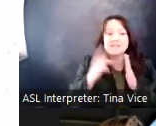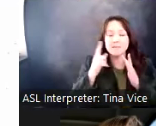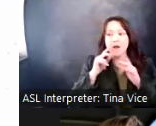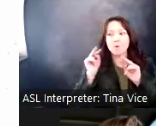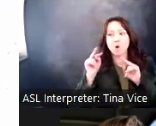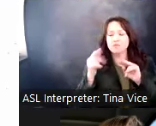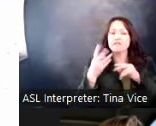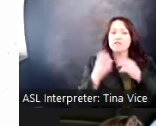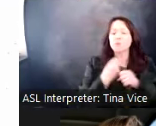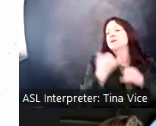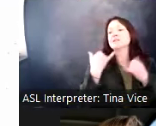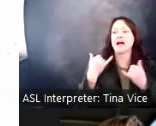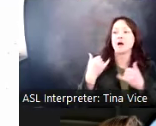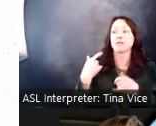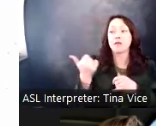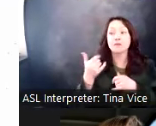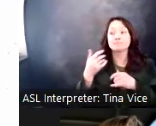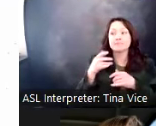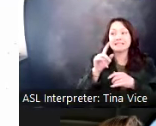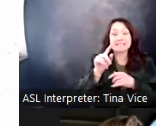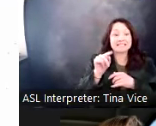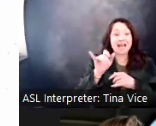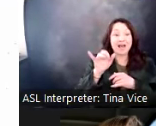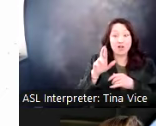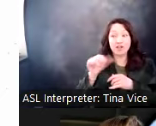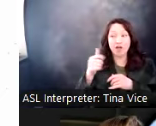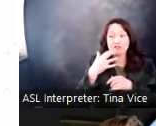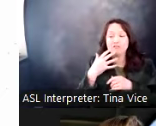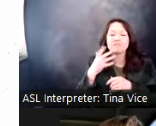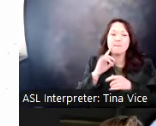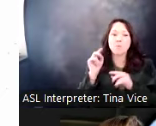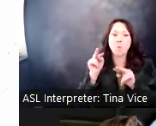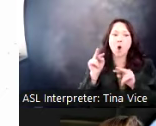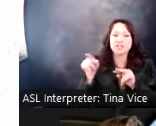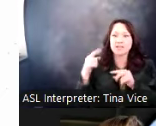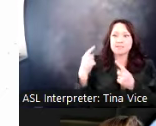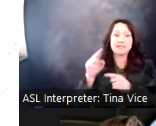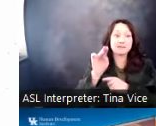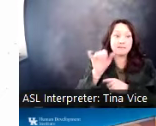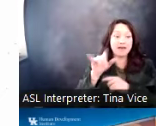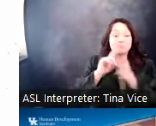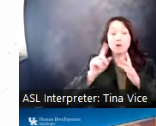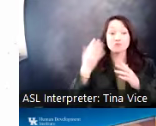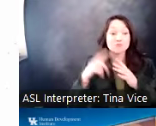Tyler I just started watching him since May and so originally um when Max you